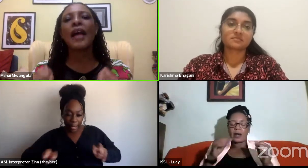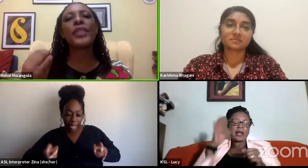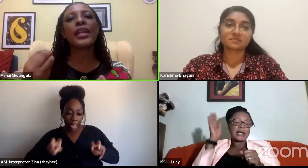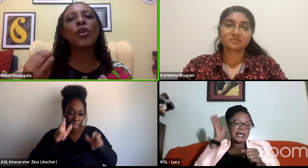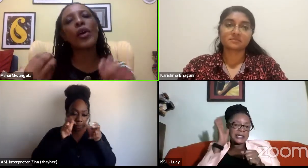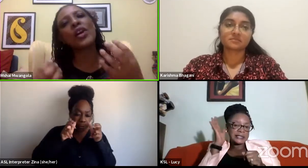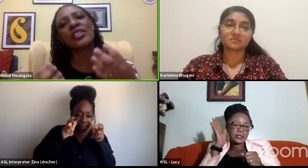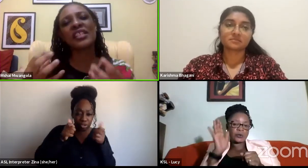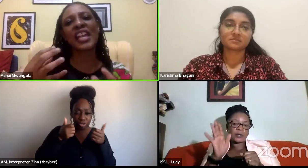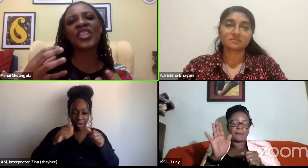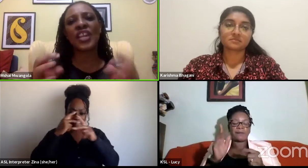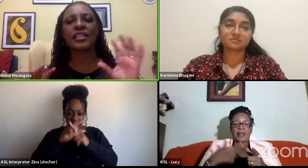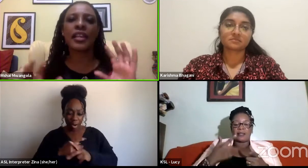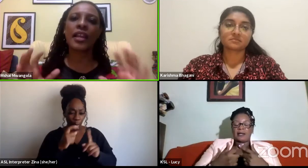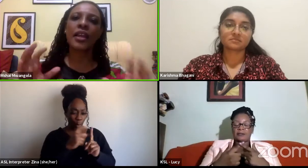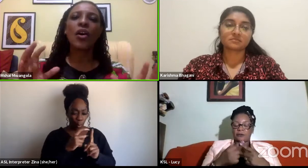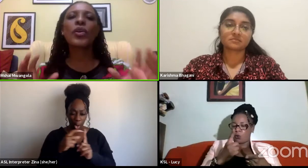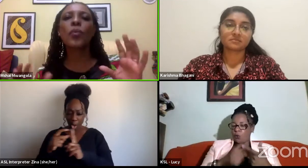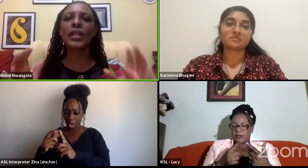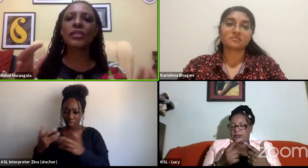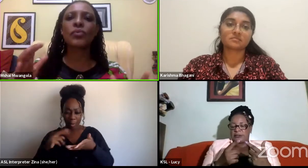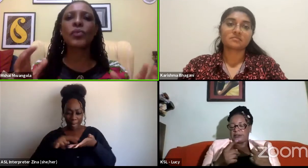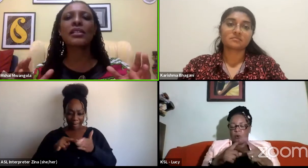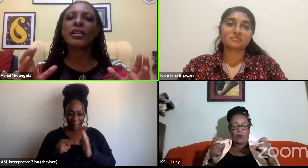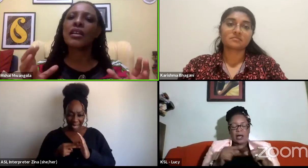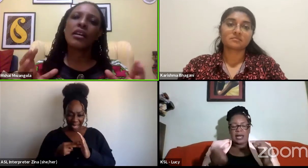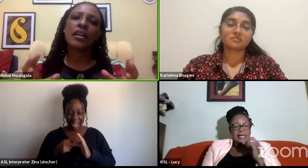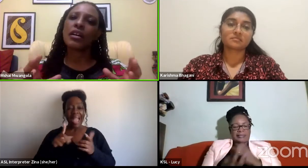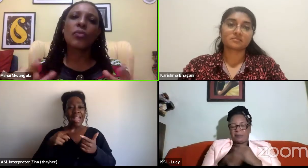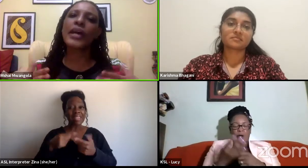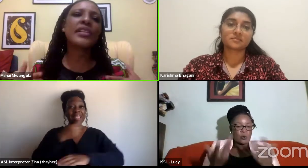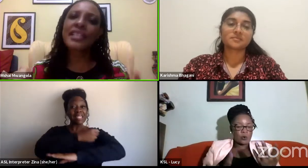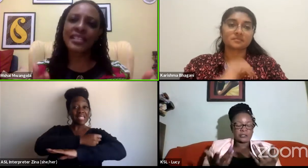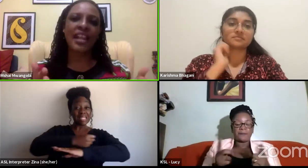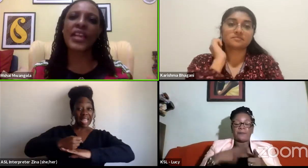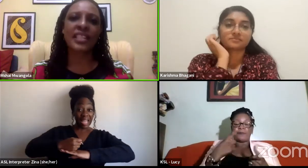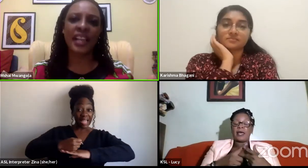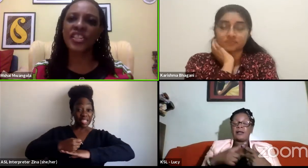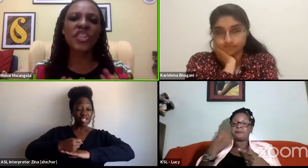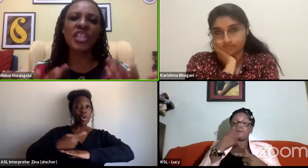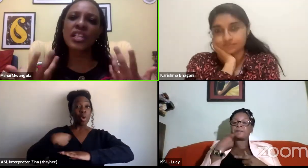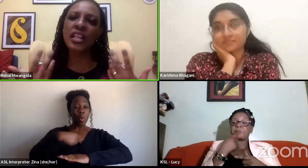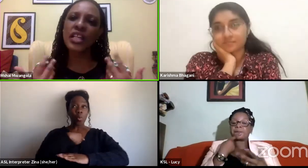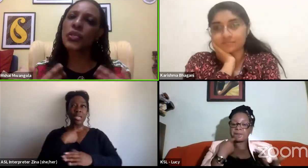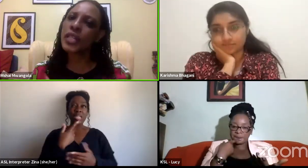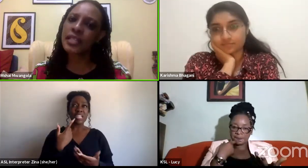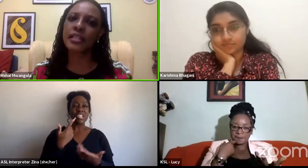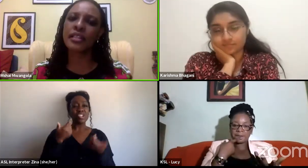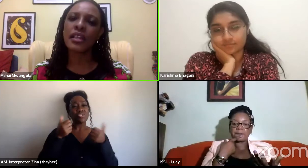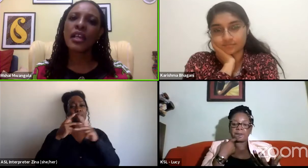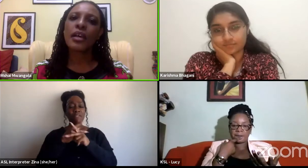and then going on stage and saying, okay, where is this directing us and just learning to listen